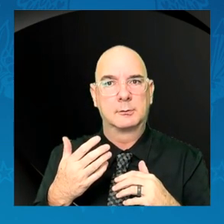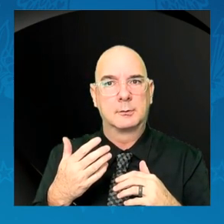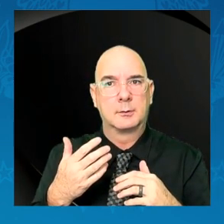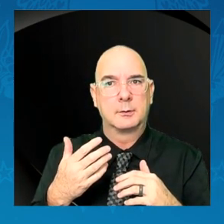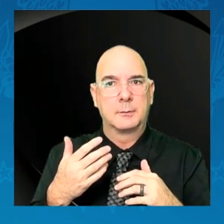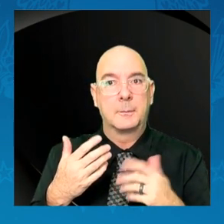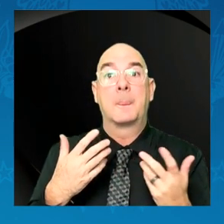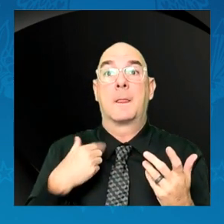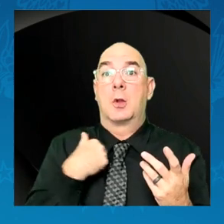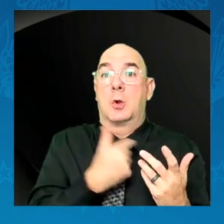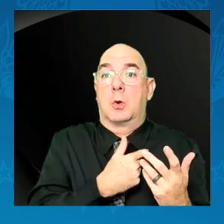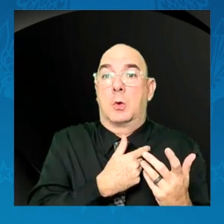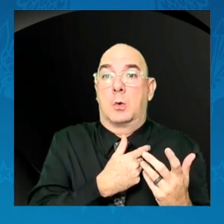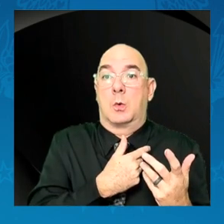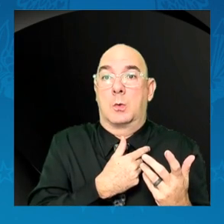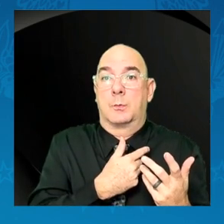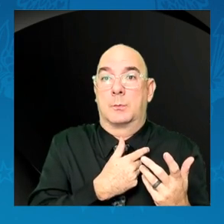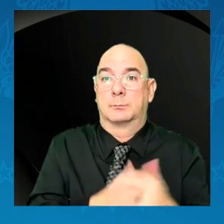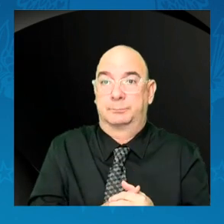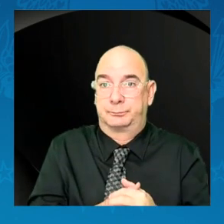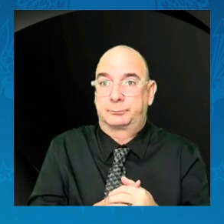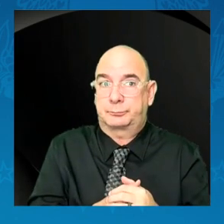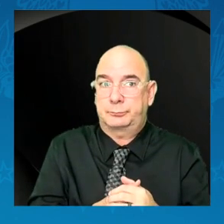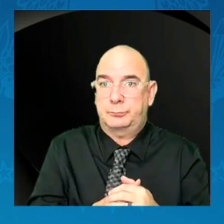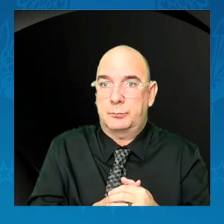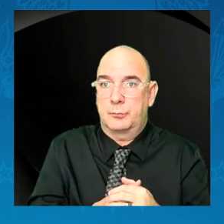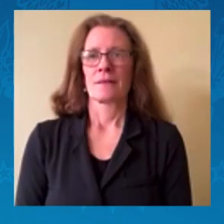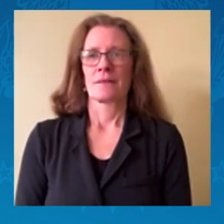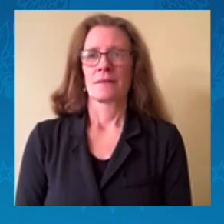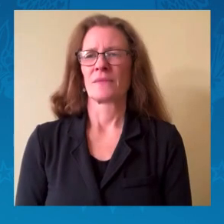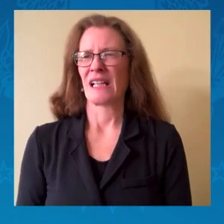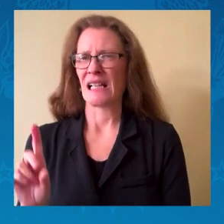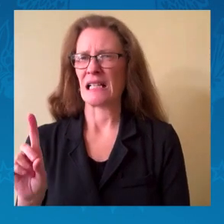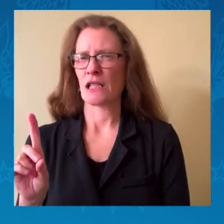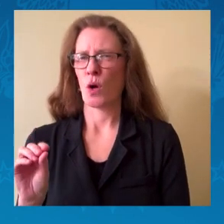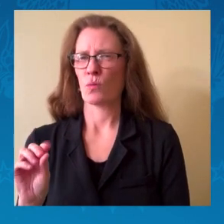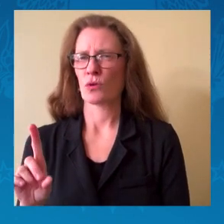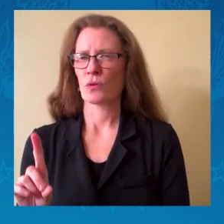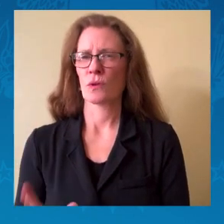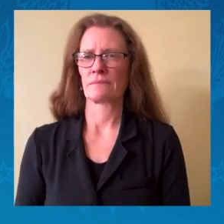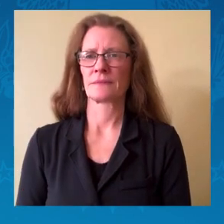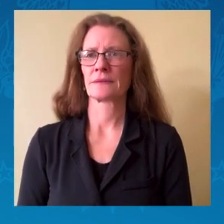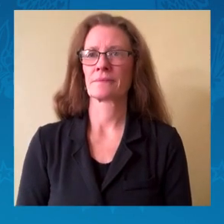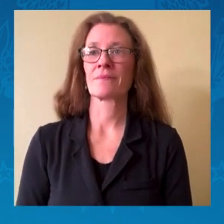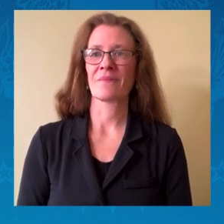to our uniformed military force. General Dickinson: Thank you, Madam Vice President.